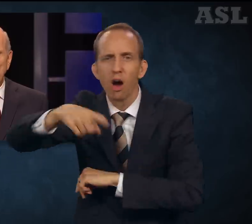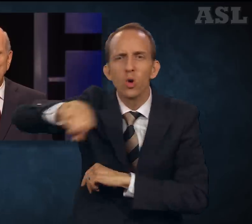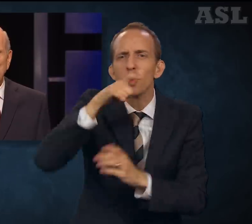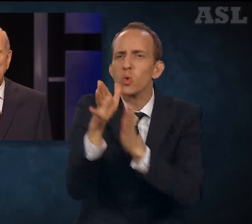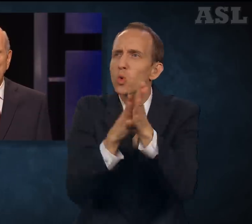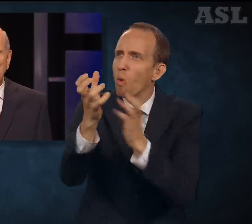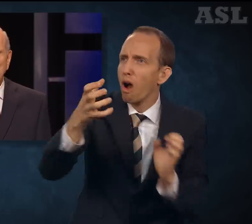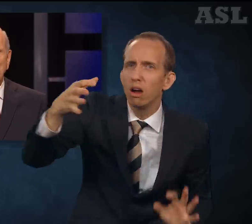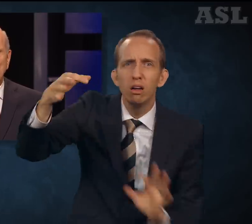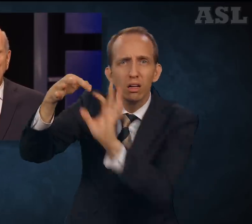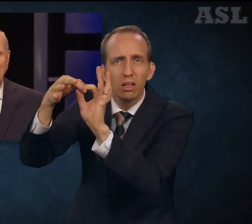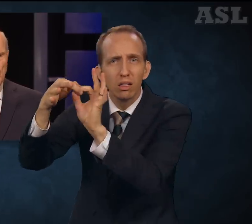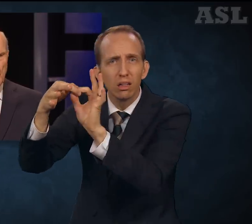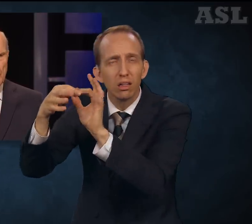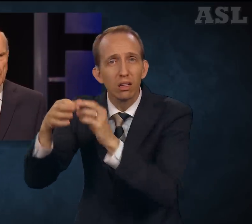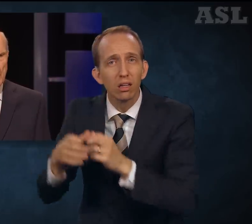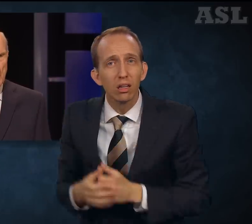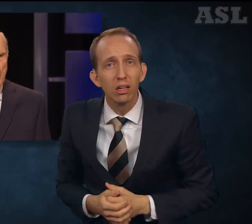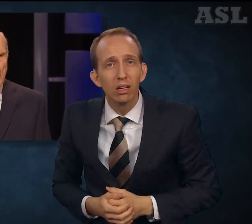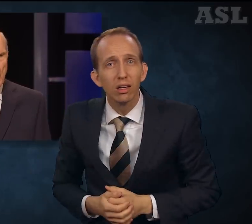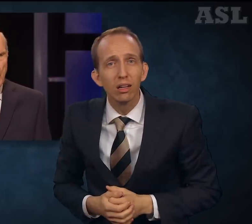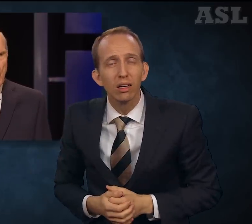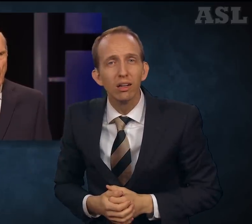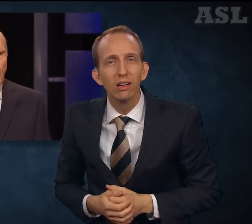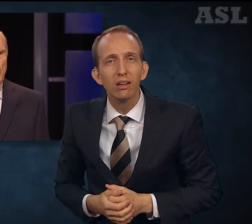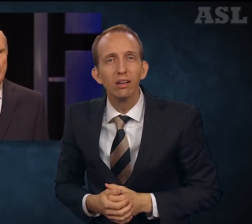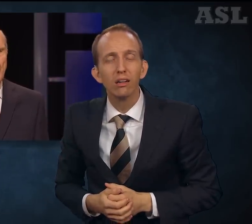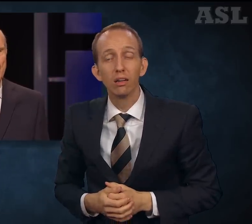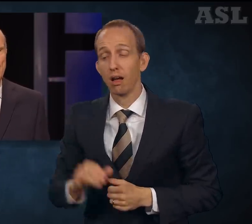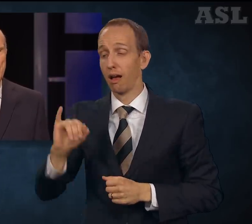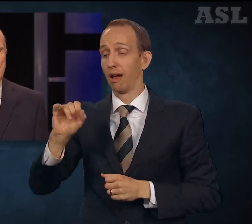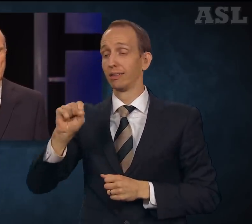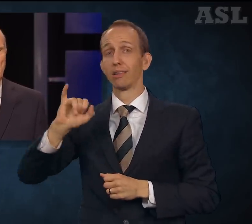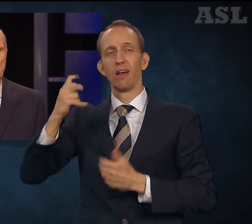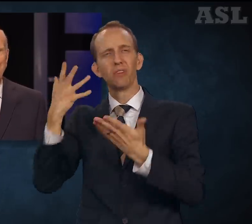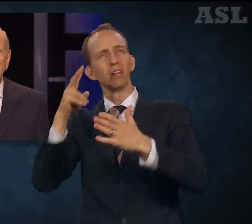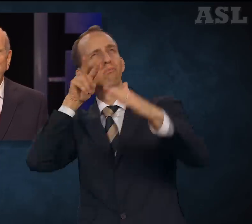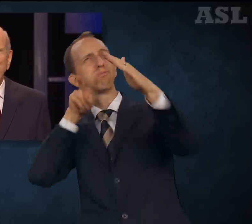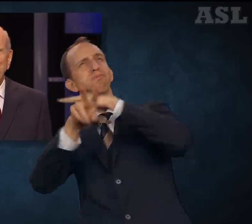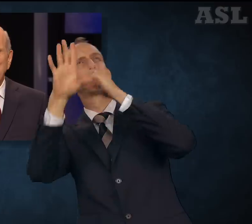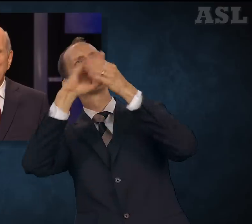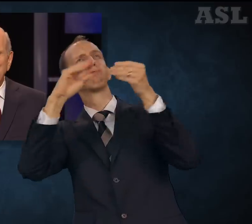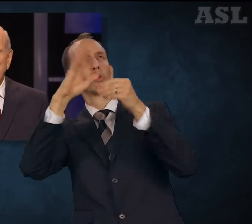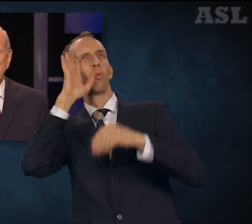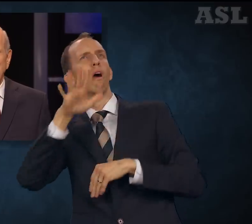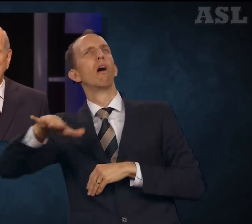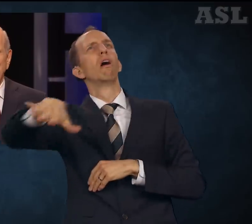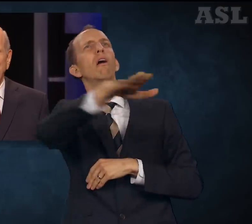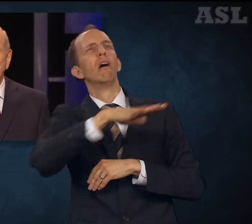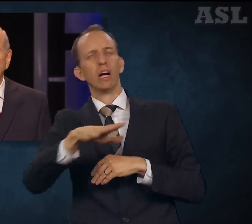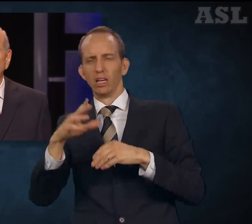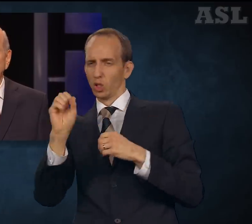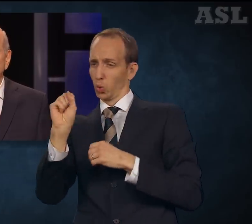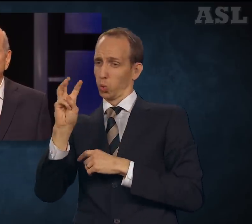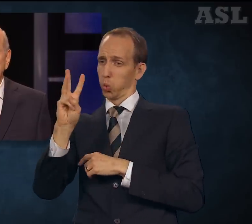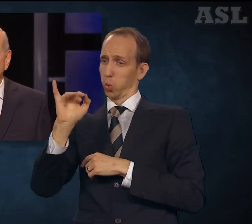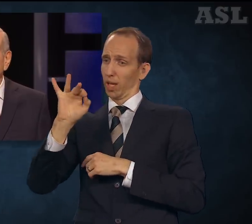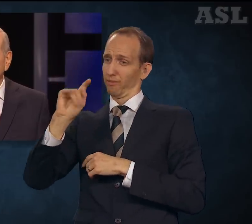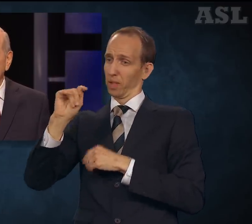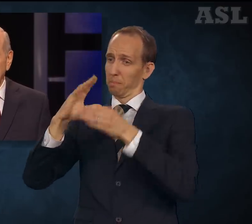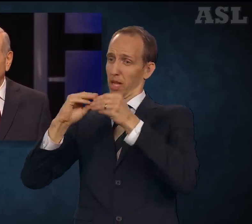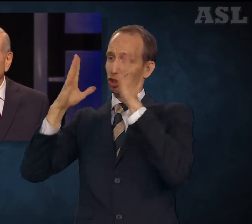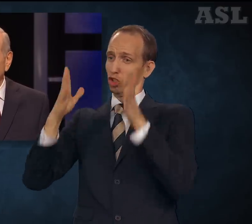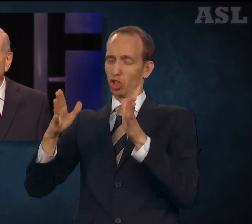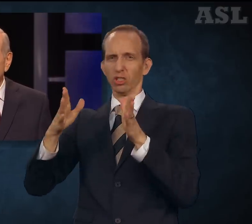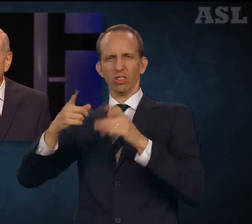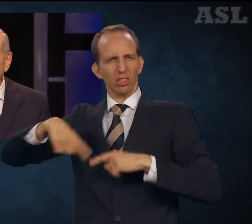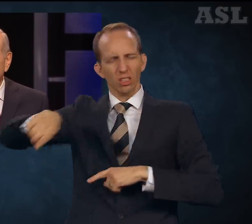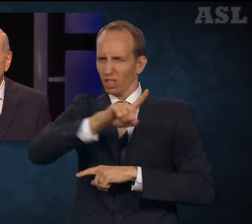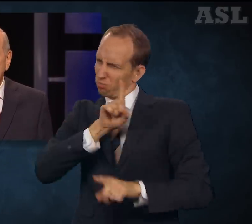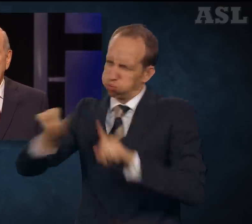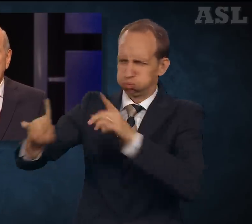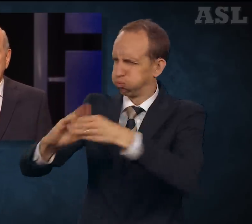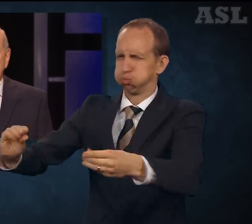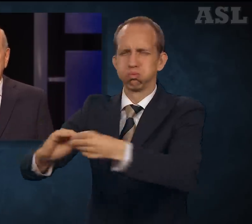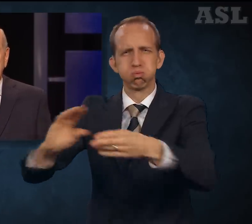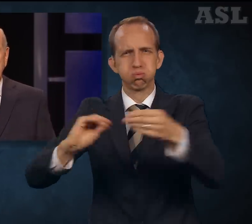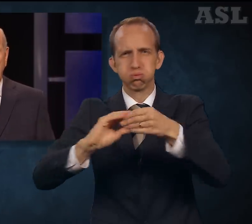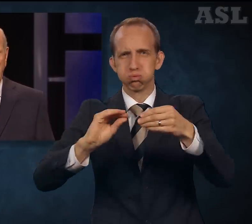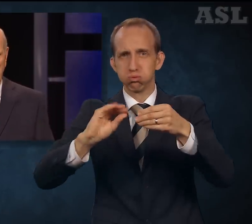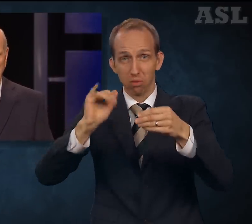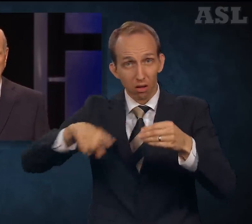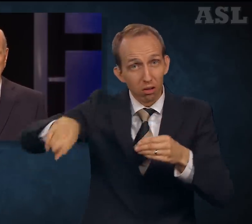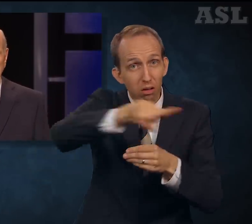ELECT WHO HAVE NOT HEARD THE